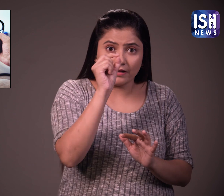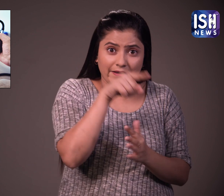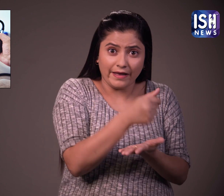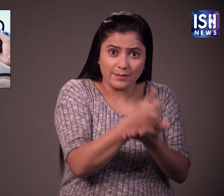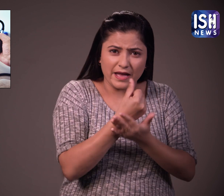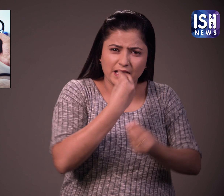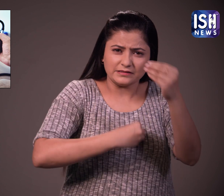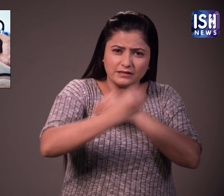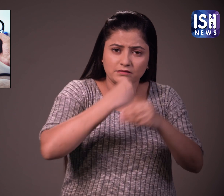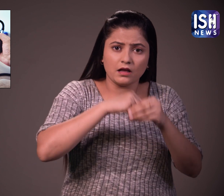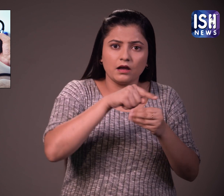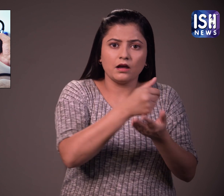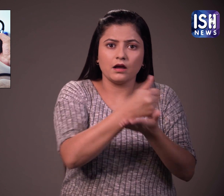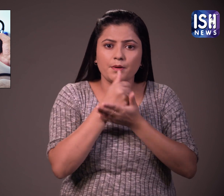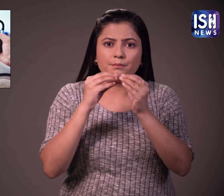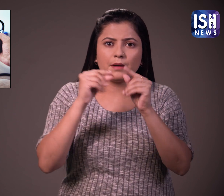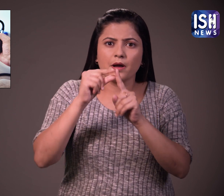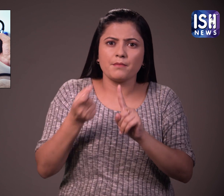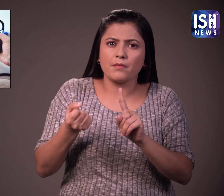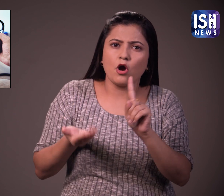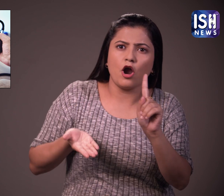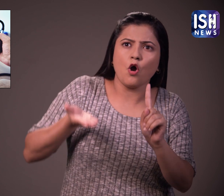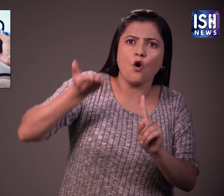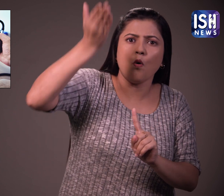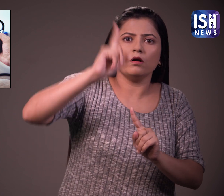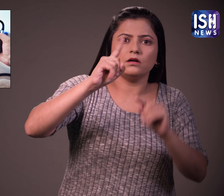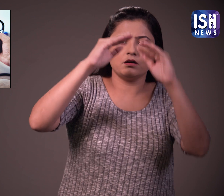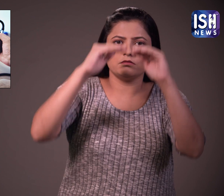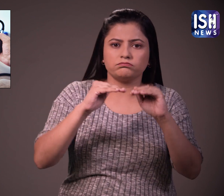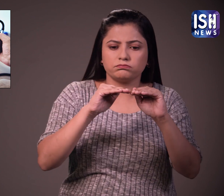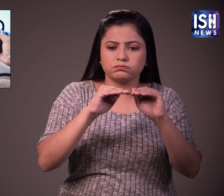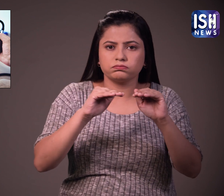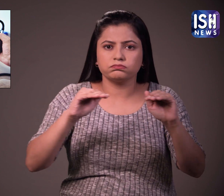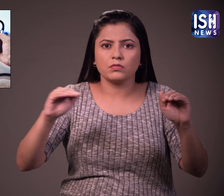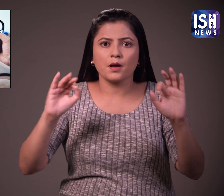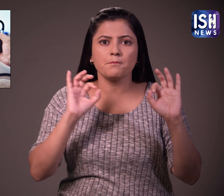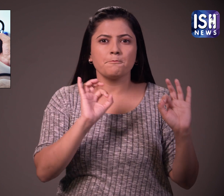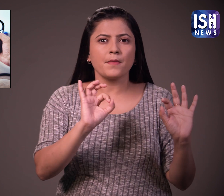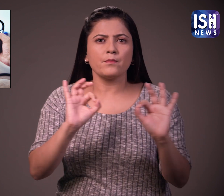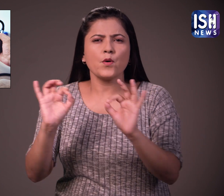Sesame seeds, however, can help stabilize the high blood pressure level